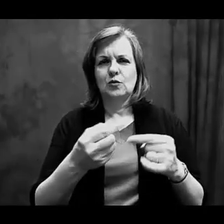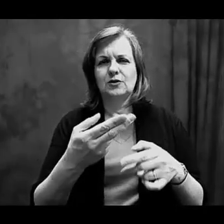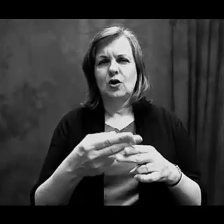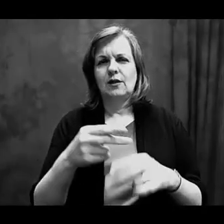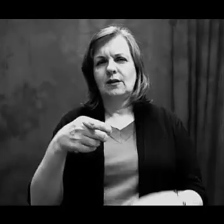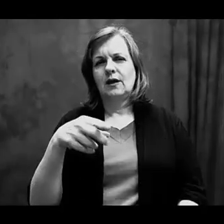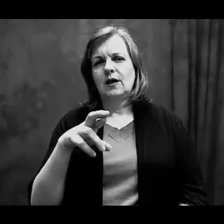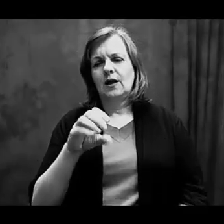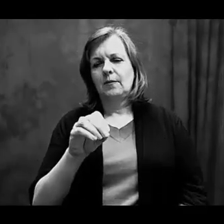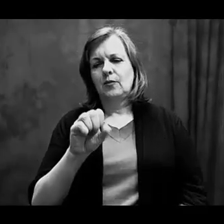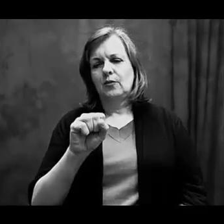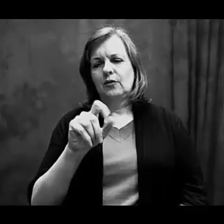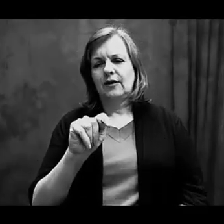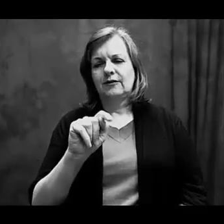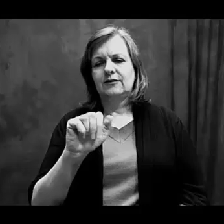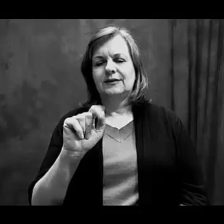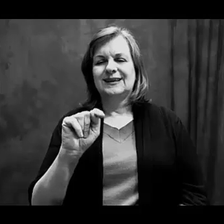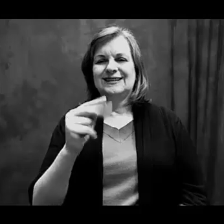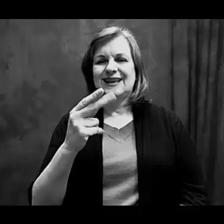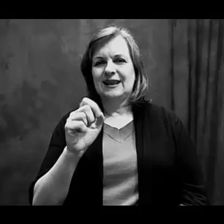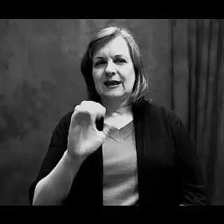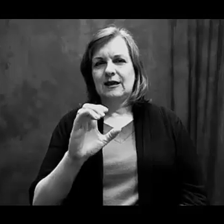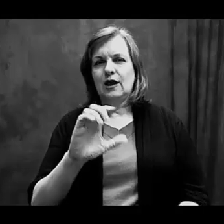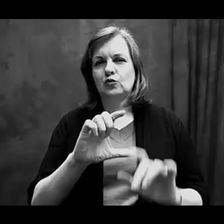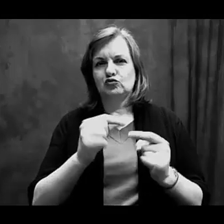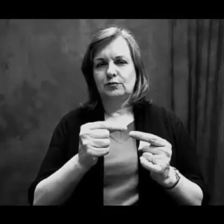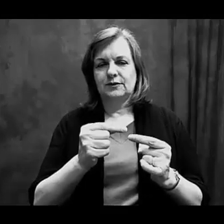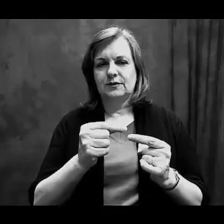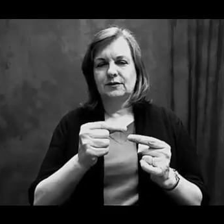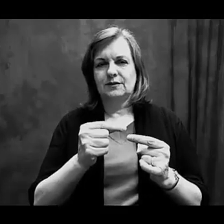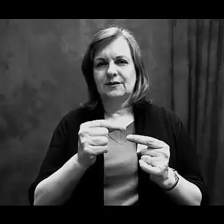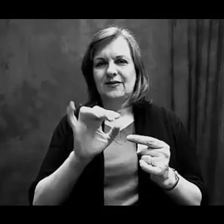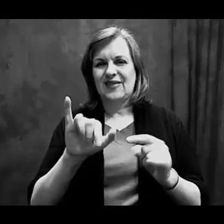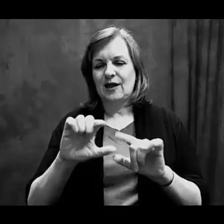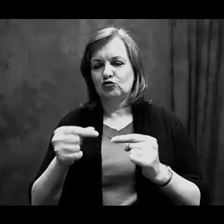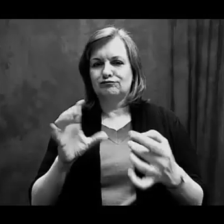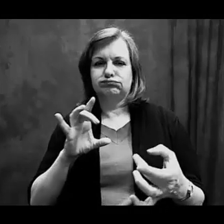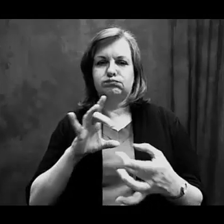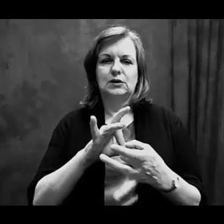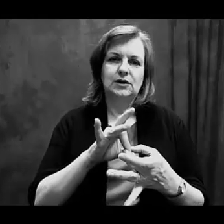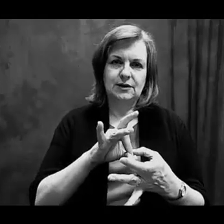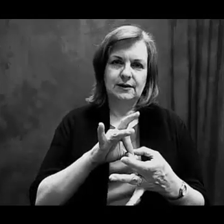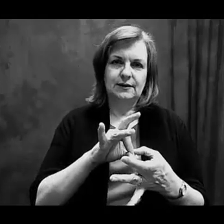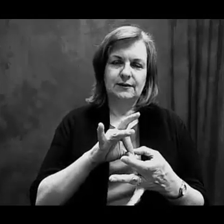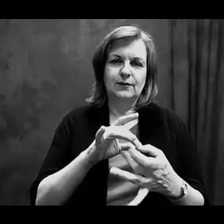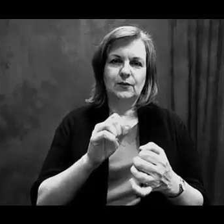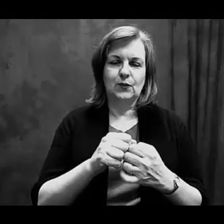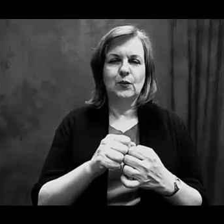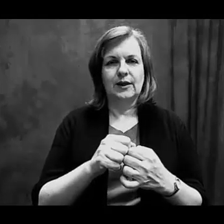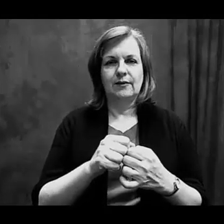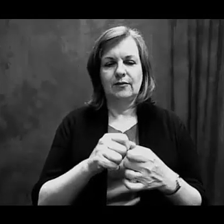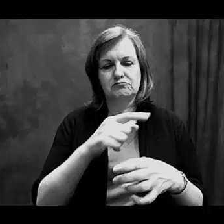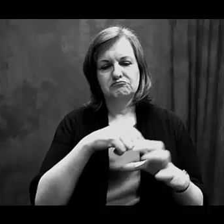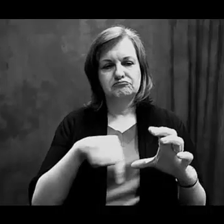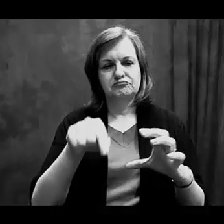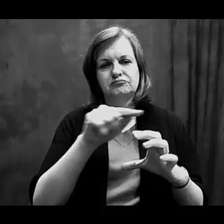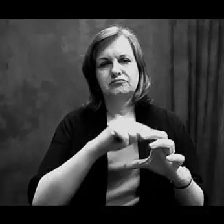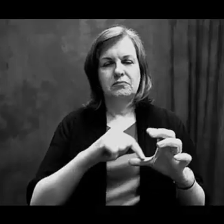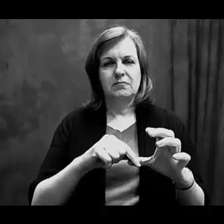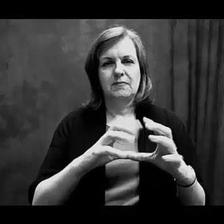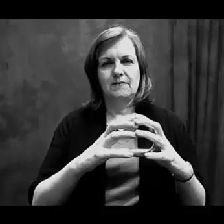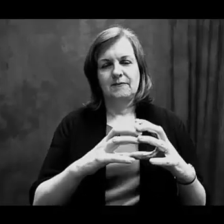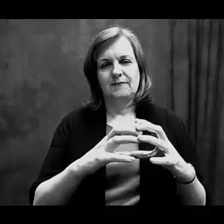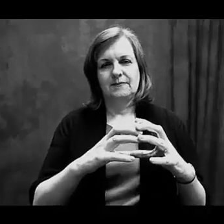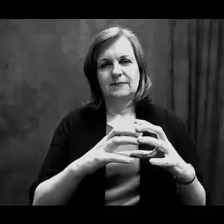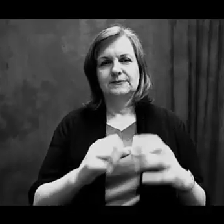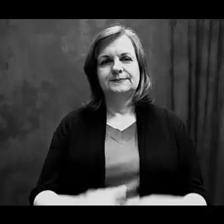so we see these "heme" groups -- when we talked about enzymes we called these prosthetic groups